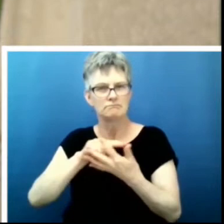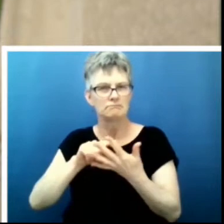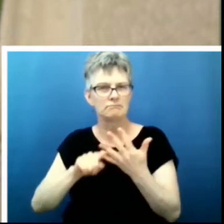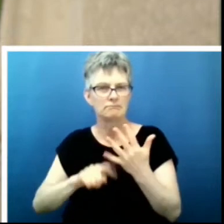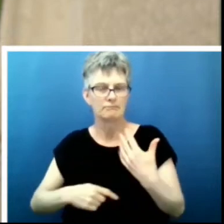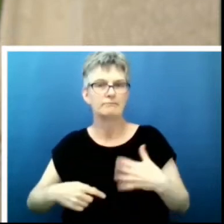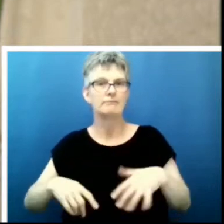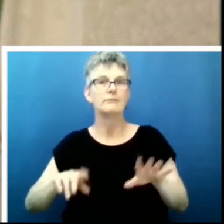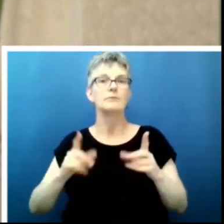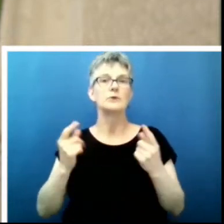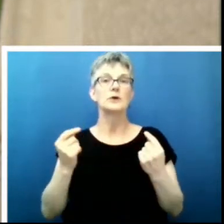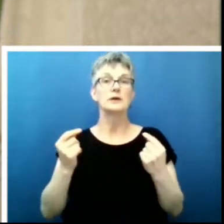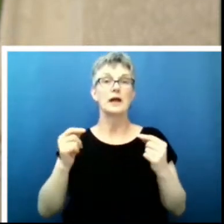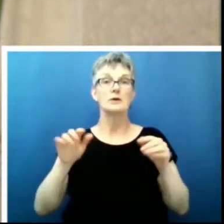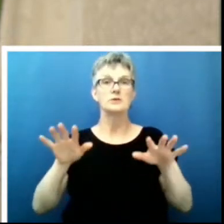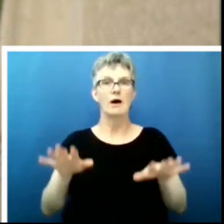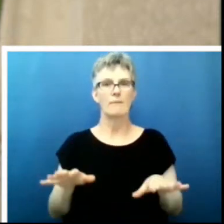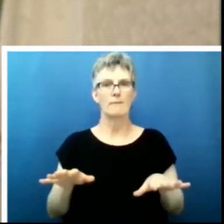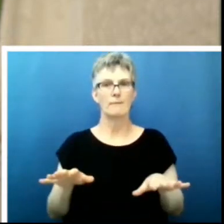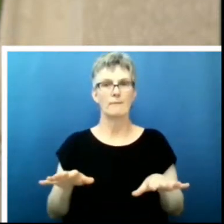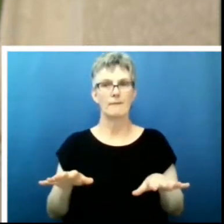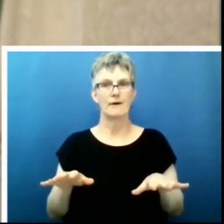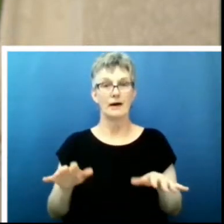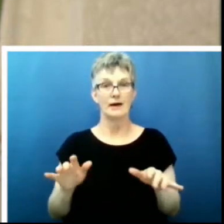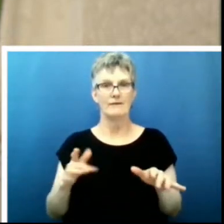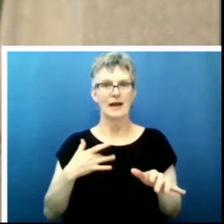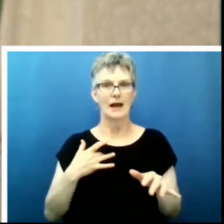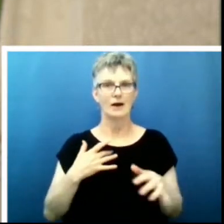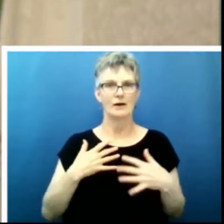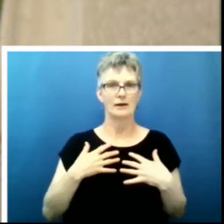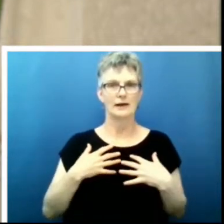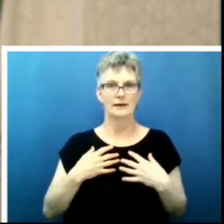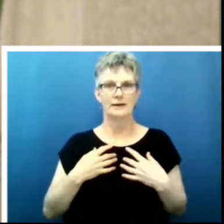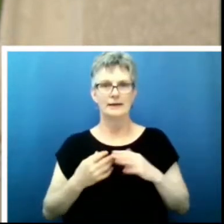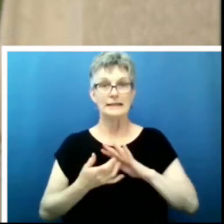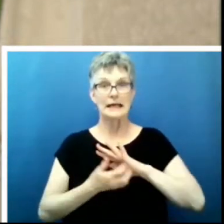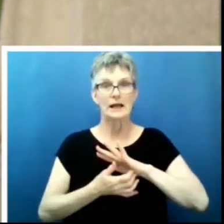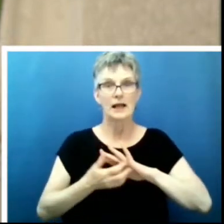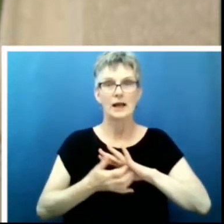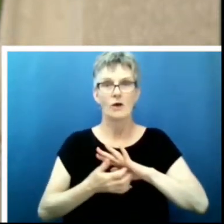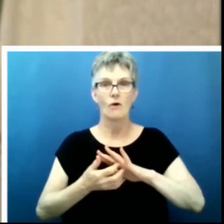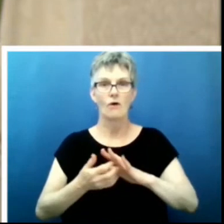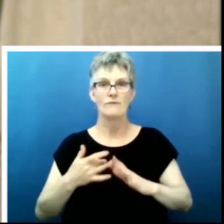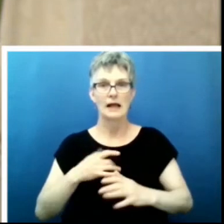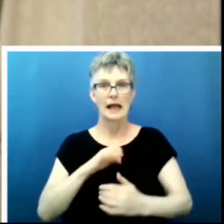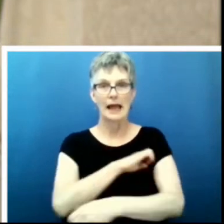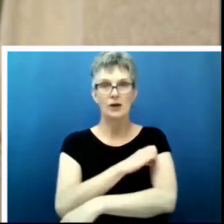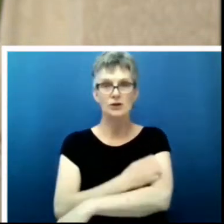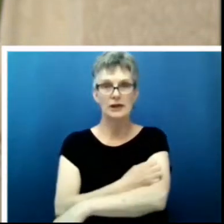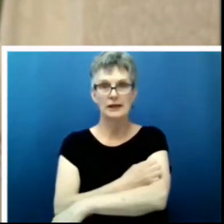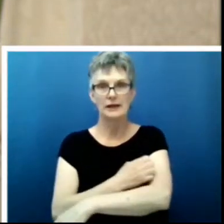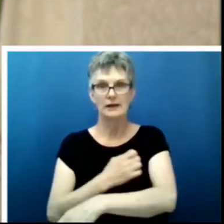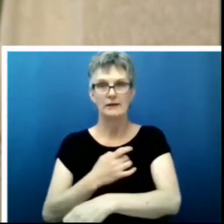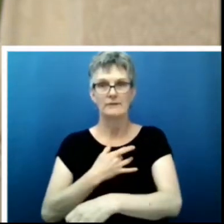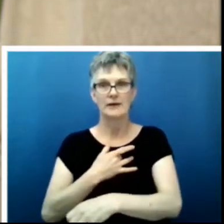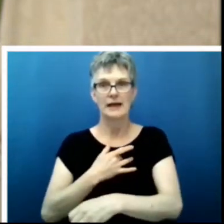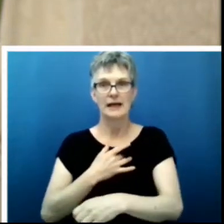Oo, do you feel that? That tingly sensation? For some it might be a magnetic pull. Others you just feel the heat.